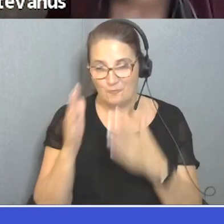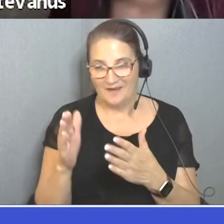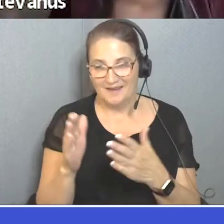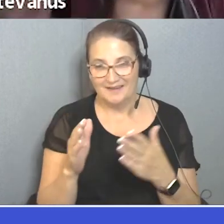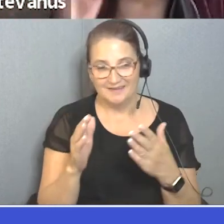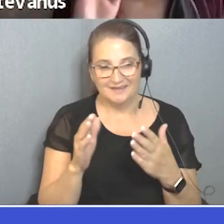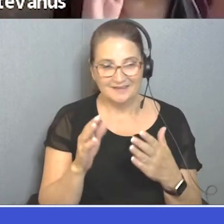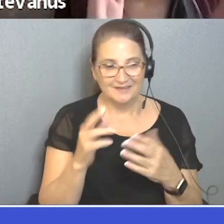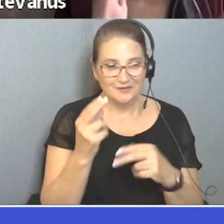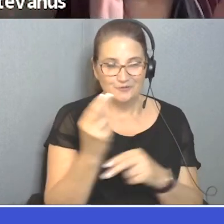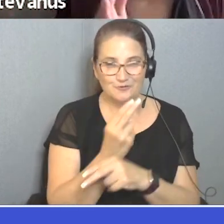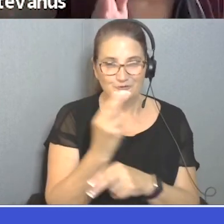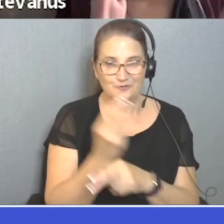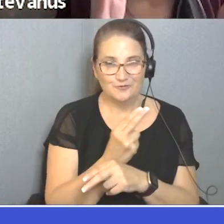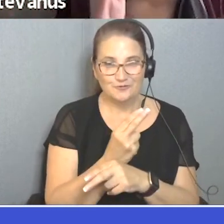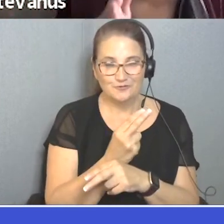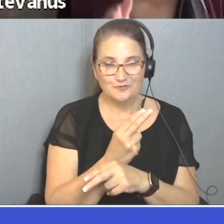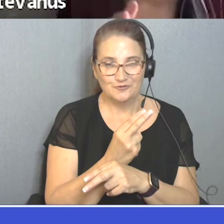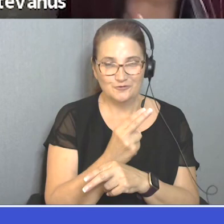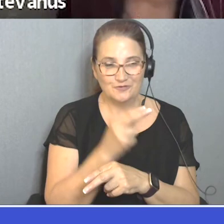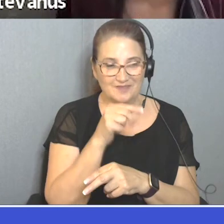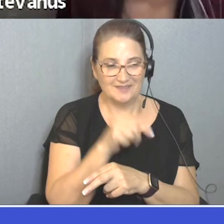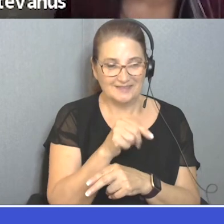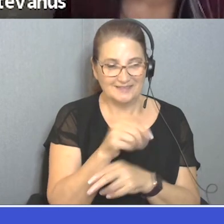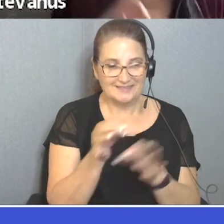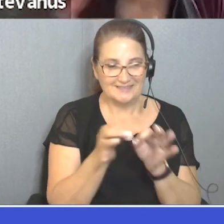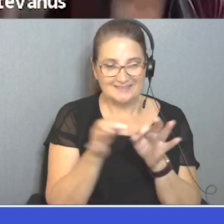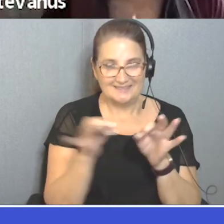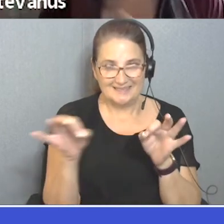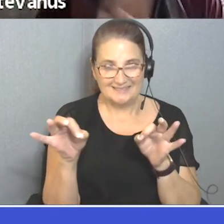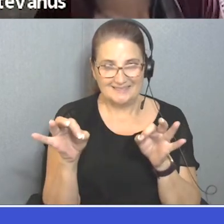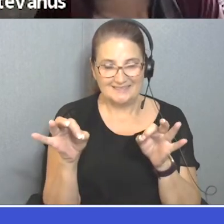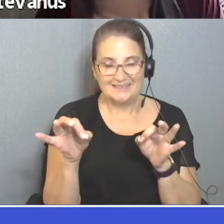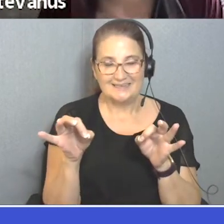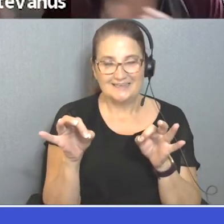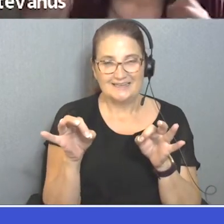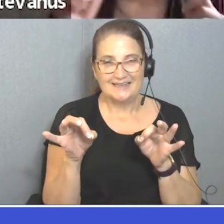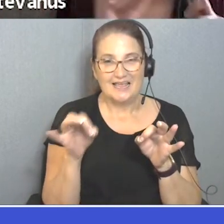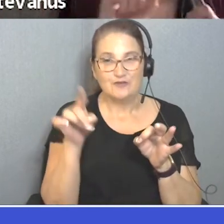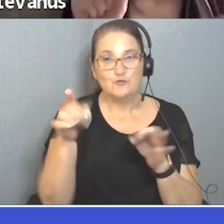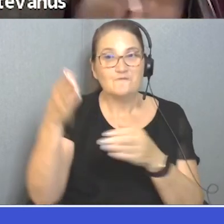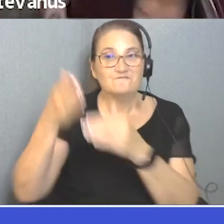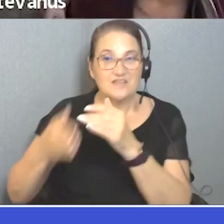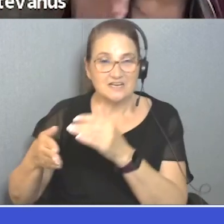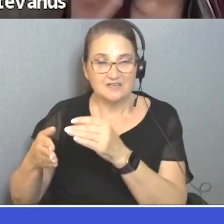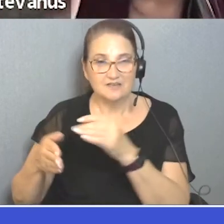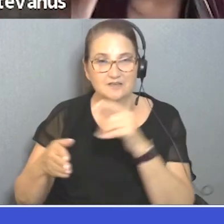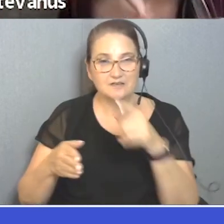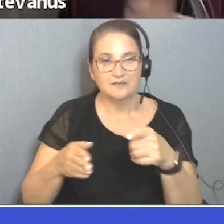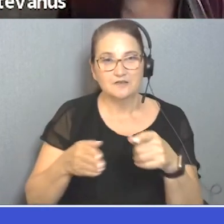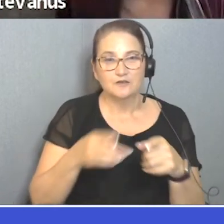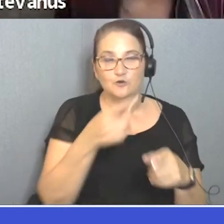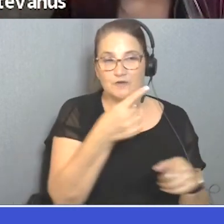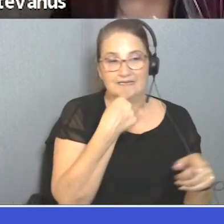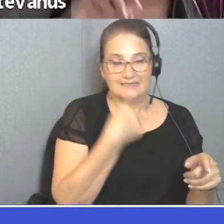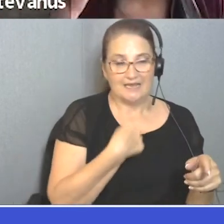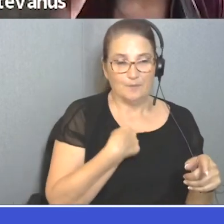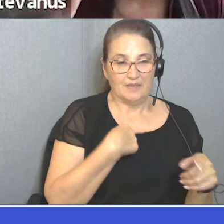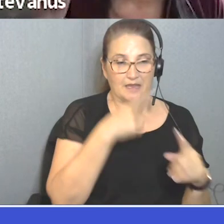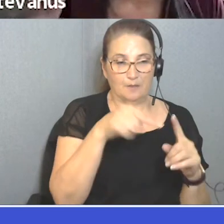in the blank of a sentence. Use the start of a sentence, but finish the end. So you can write out,